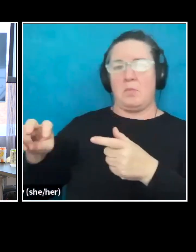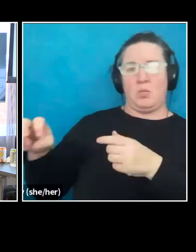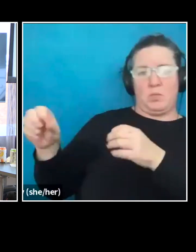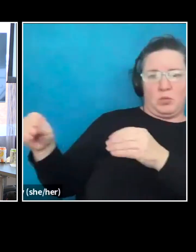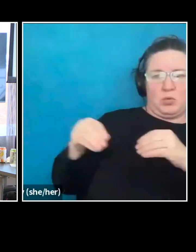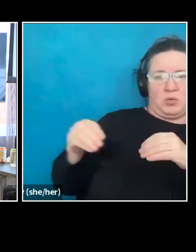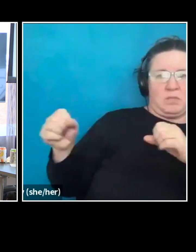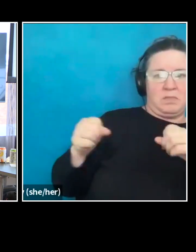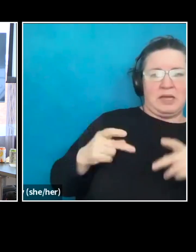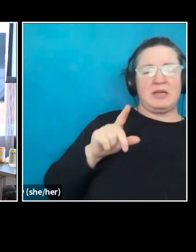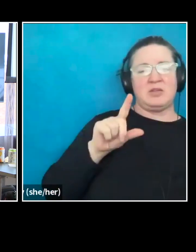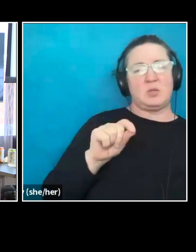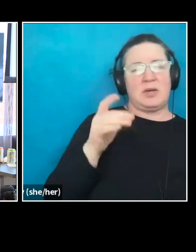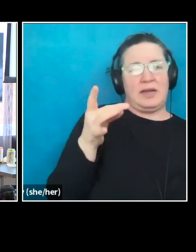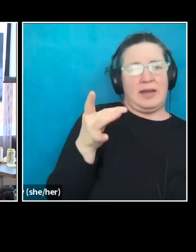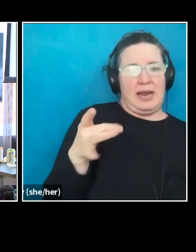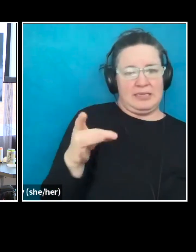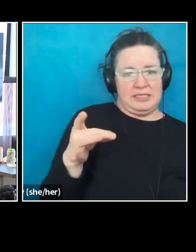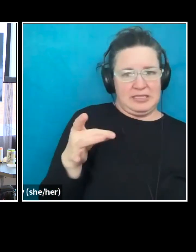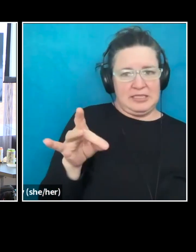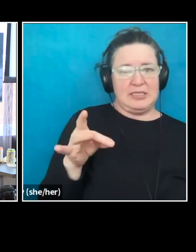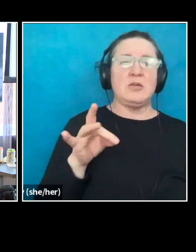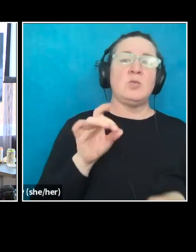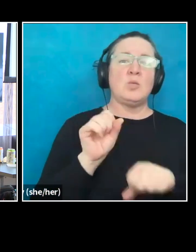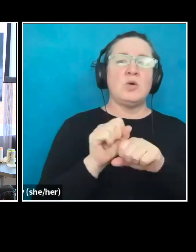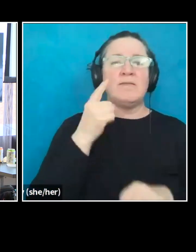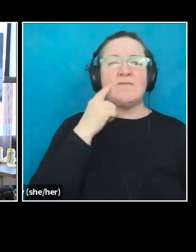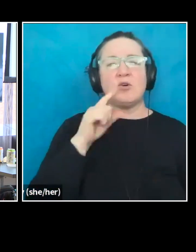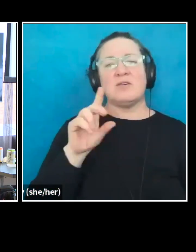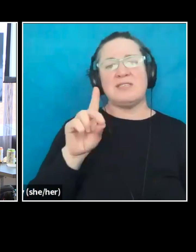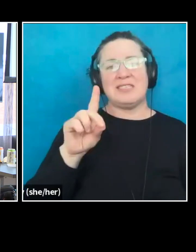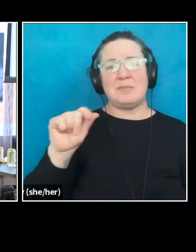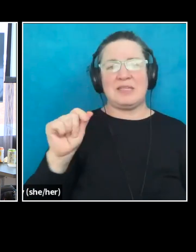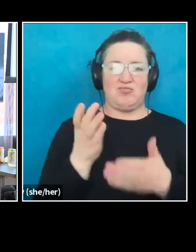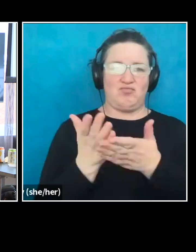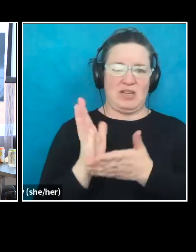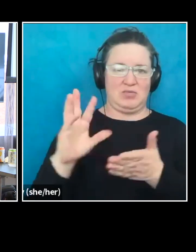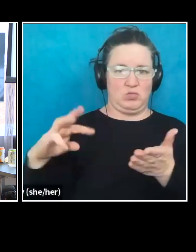is where I worked for around eight years and I was really appreciative at Disability Rights